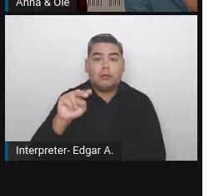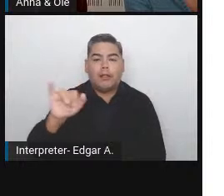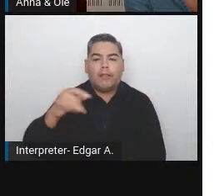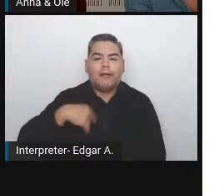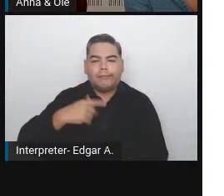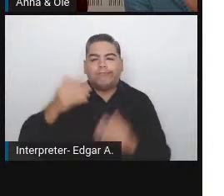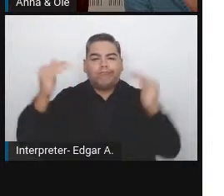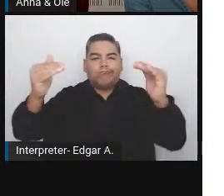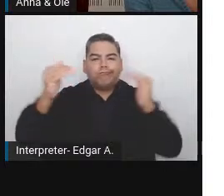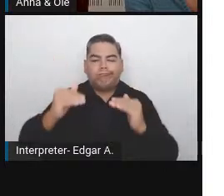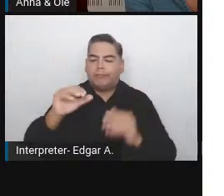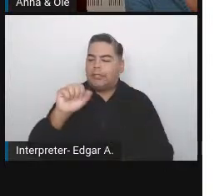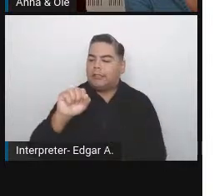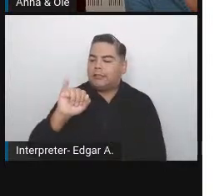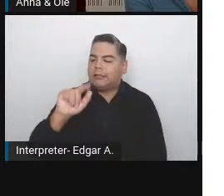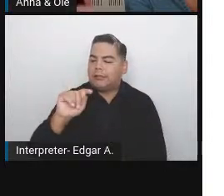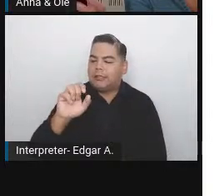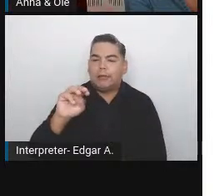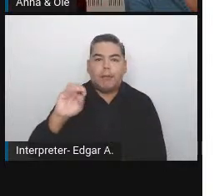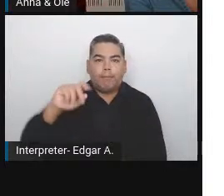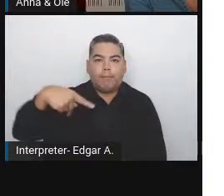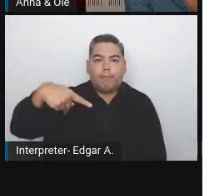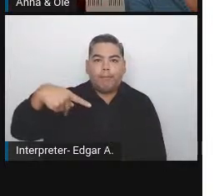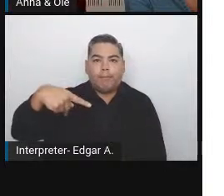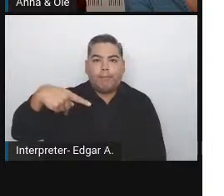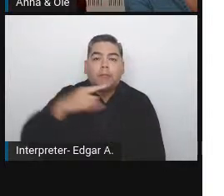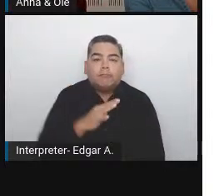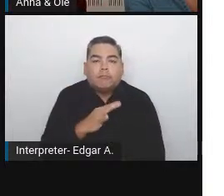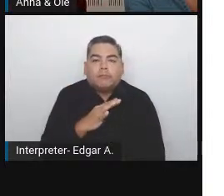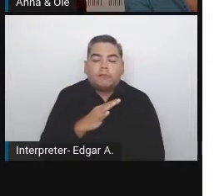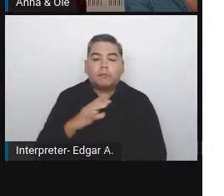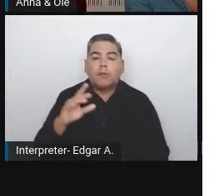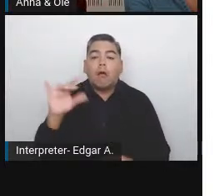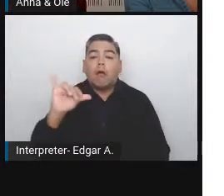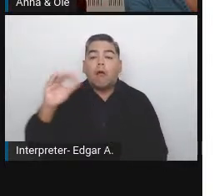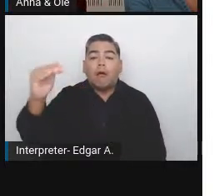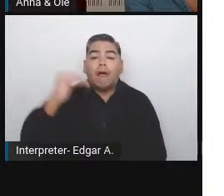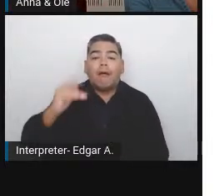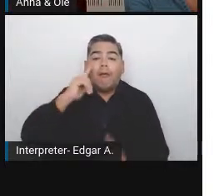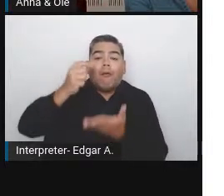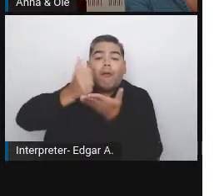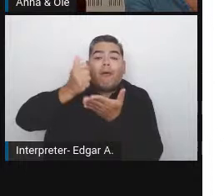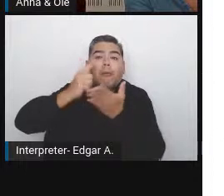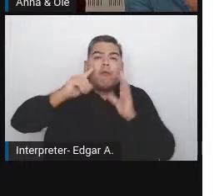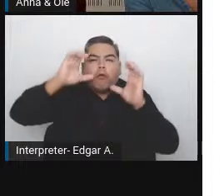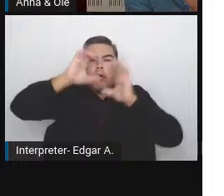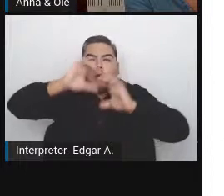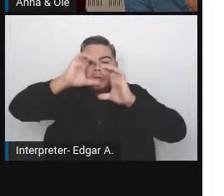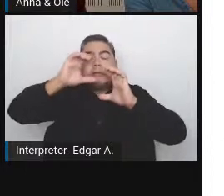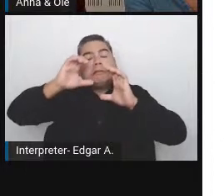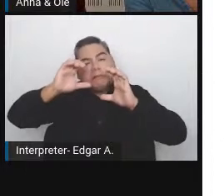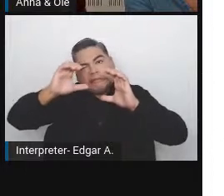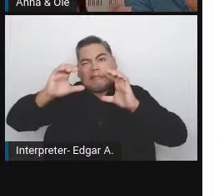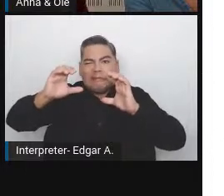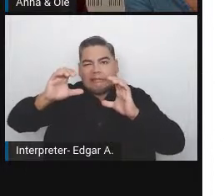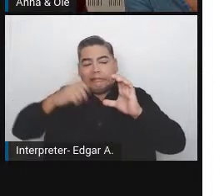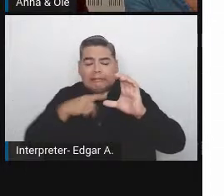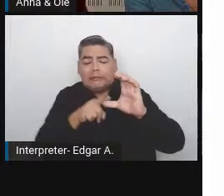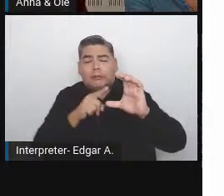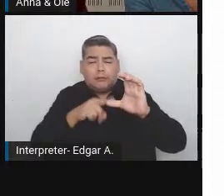have breadcrumbs, then something Anna will talk about about navigation. We wanted accordions also. There is a great Plugin for that. Site map, navigation. Some help with